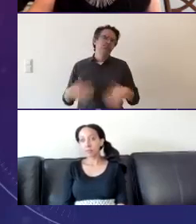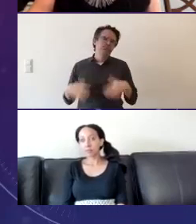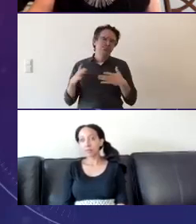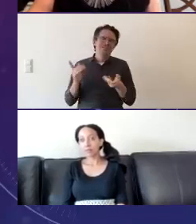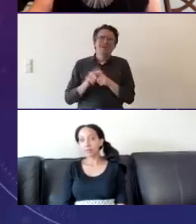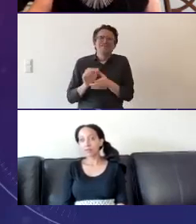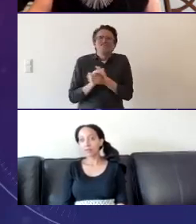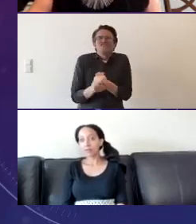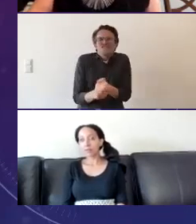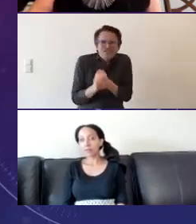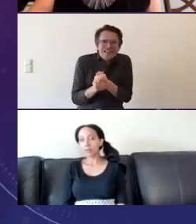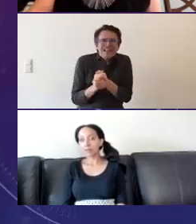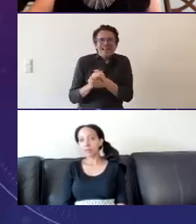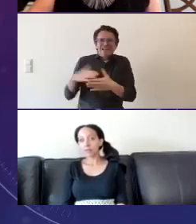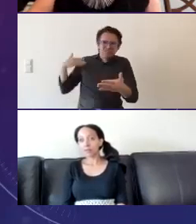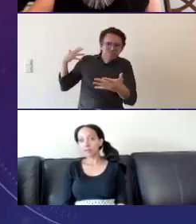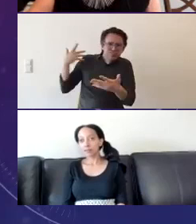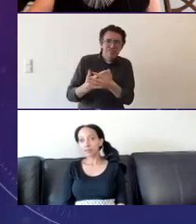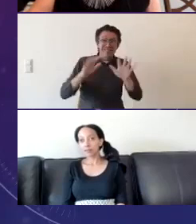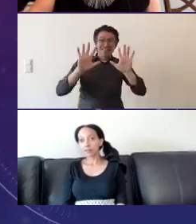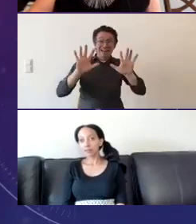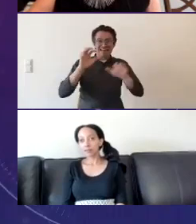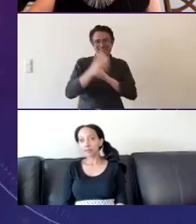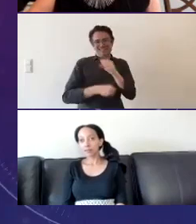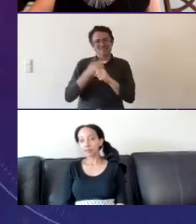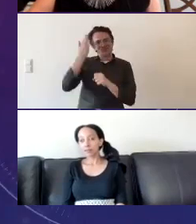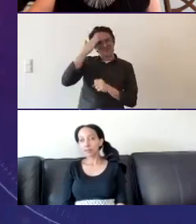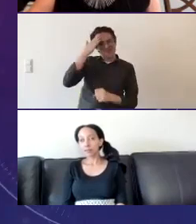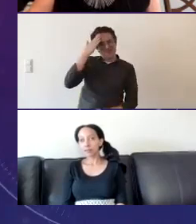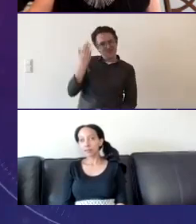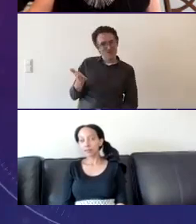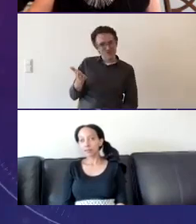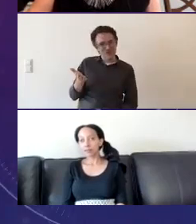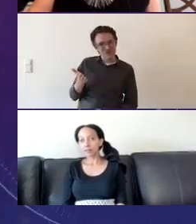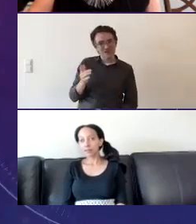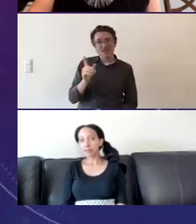first deafblind person to graduate from Harvard Law School and she is an